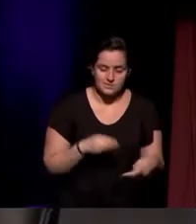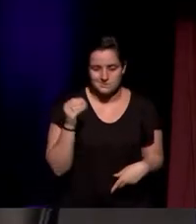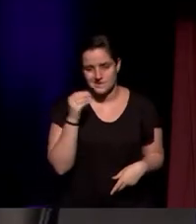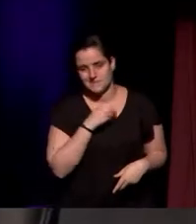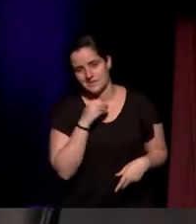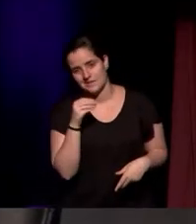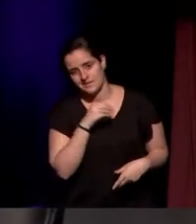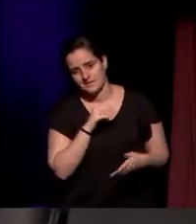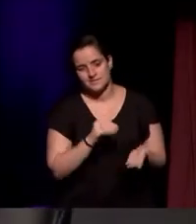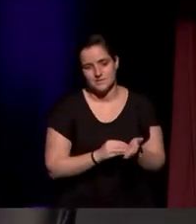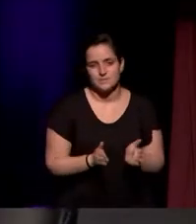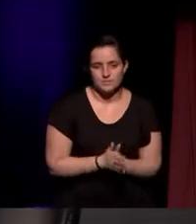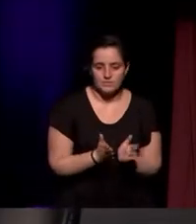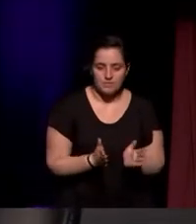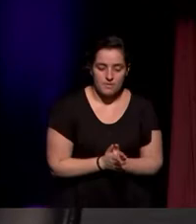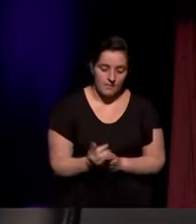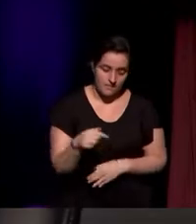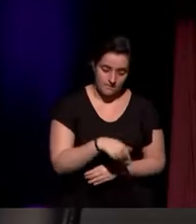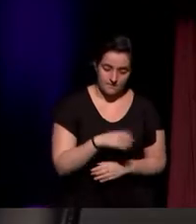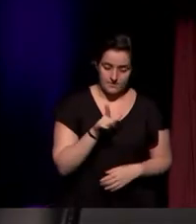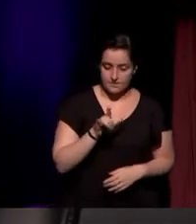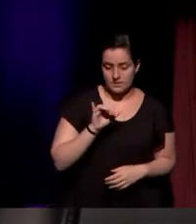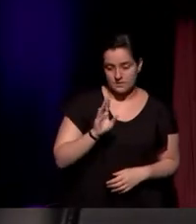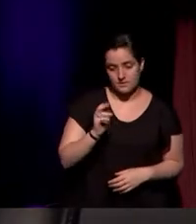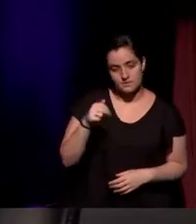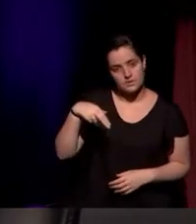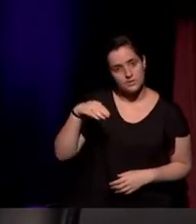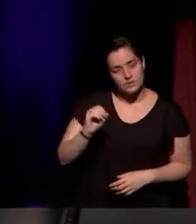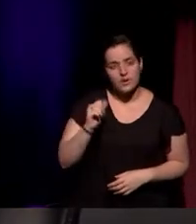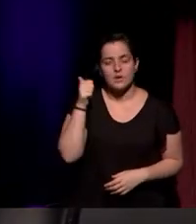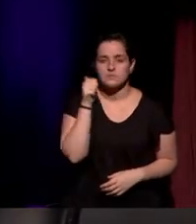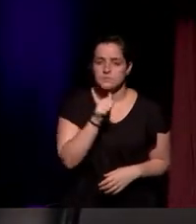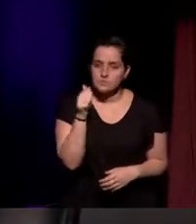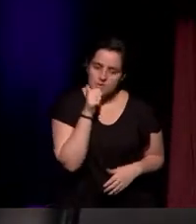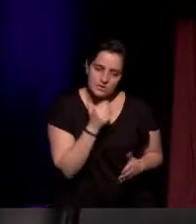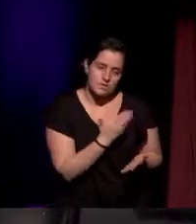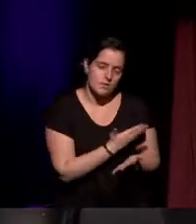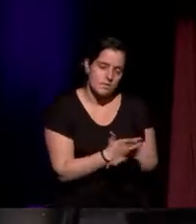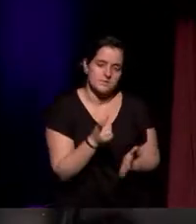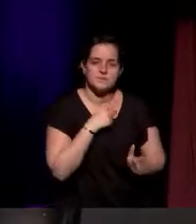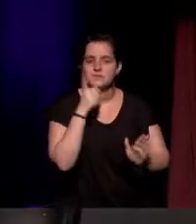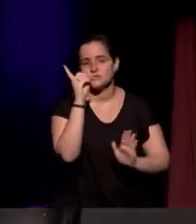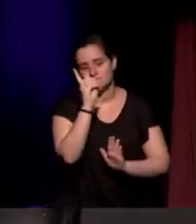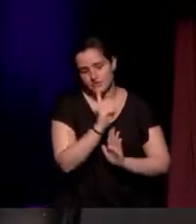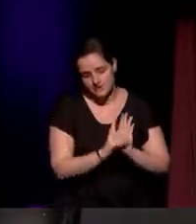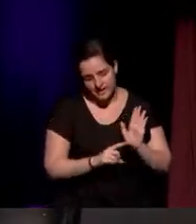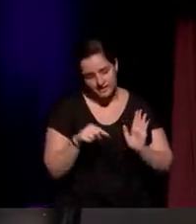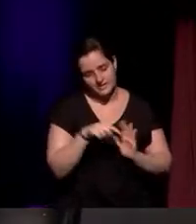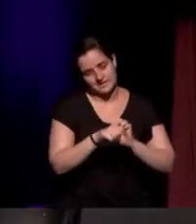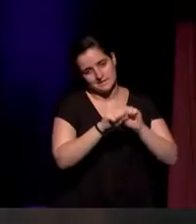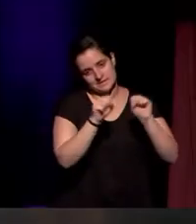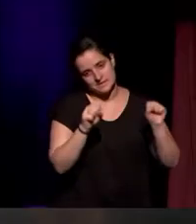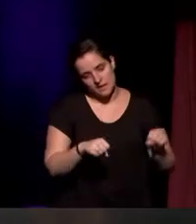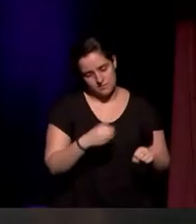who also in Lebanon, women, they are also entitled to this public health system,